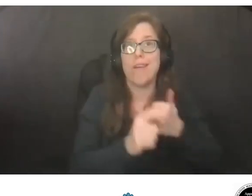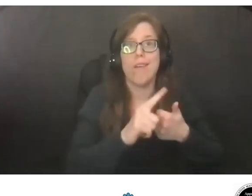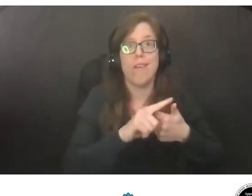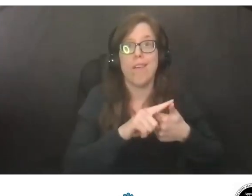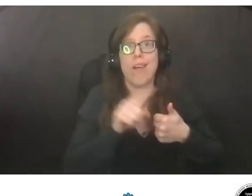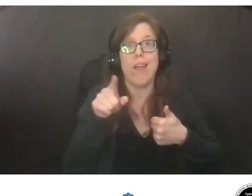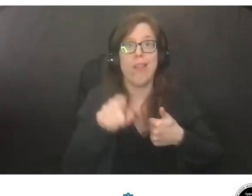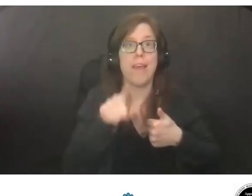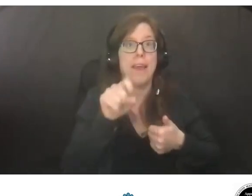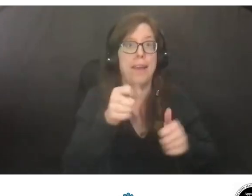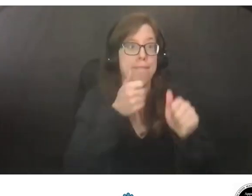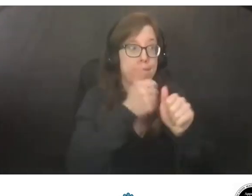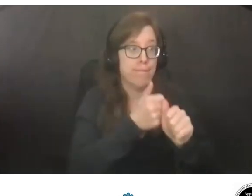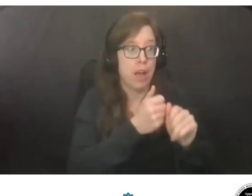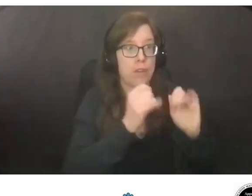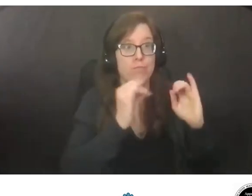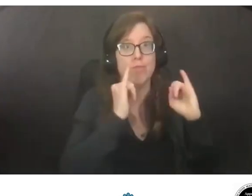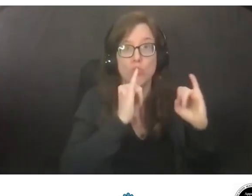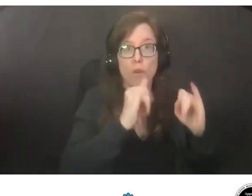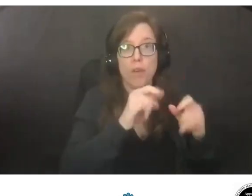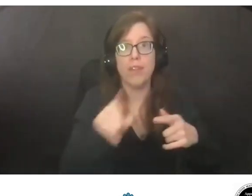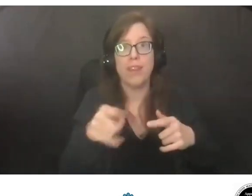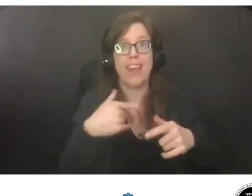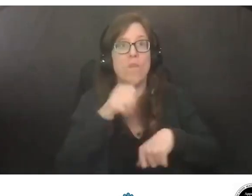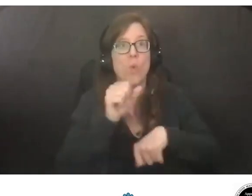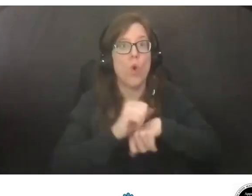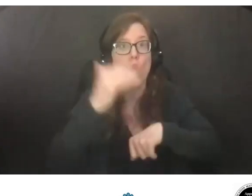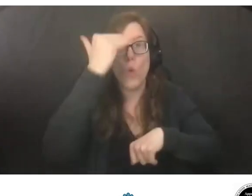are they able to follow directions? Do they have work awareness? Knowing what